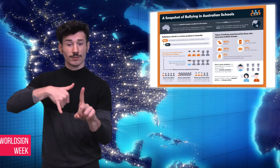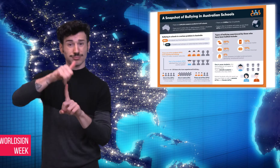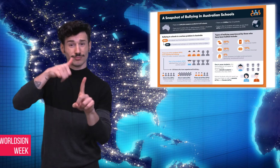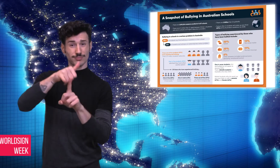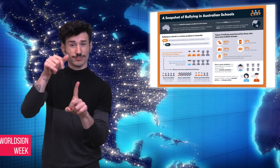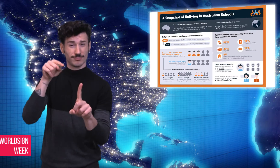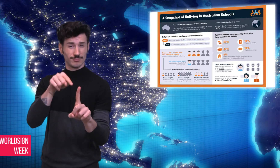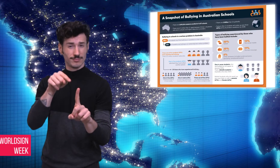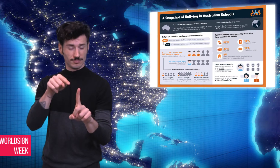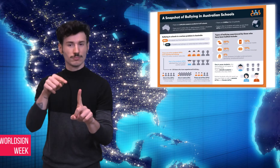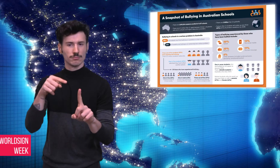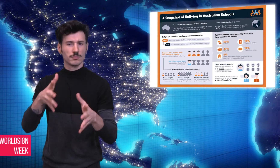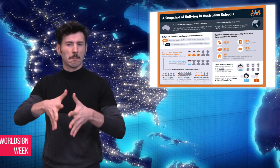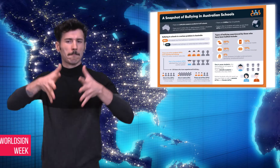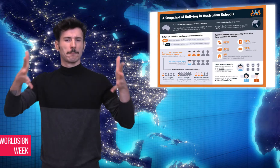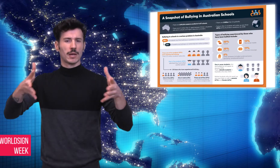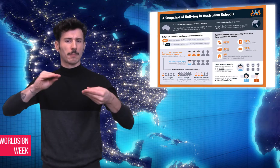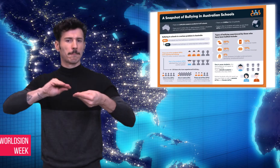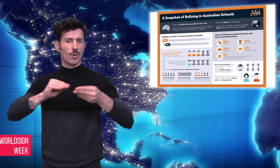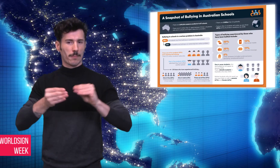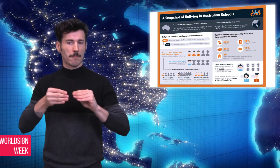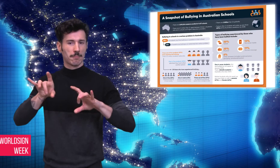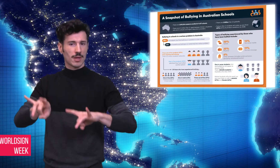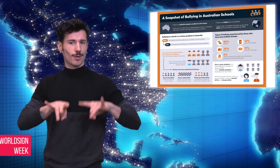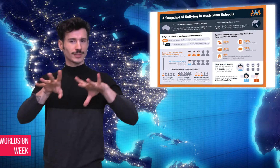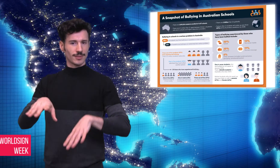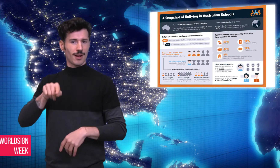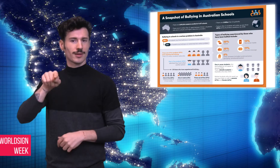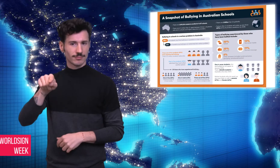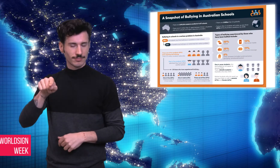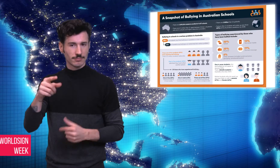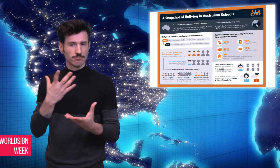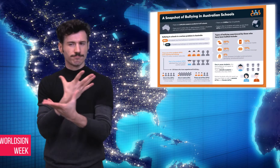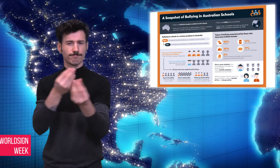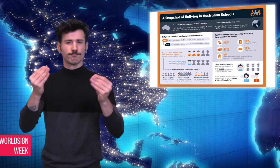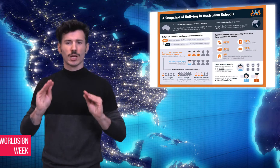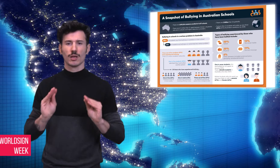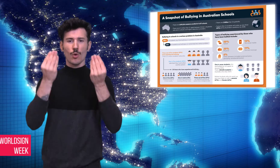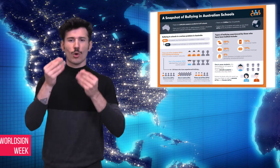Bullying is a serious issue in Australia and many